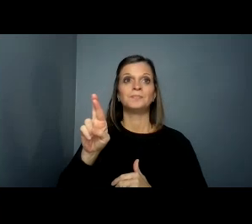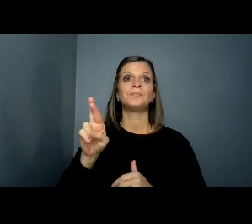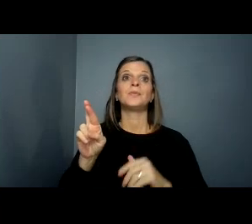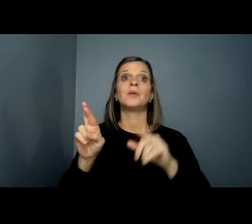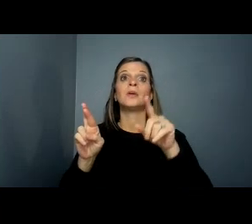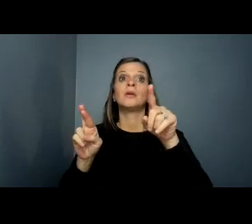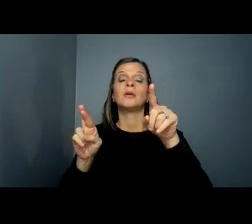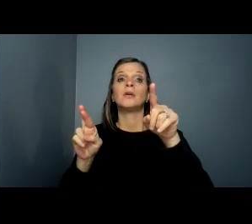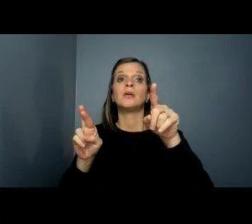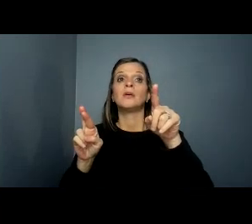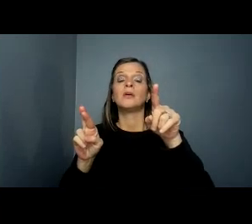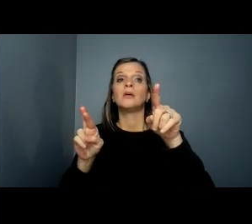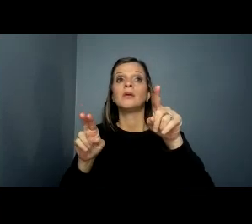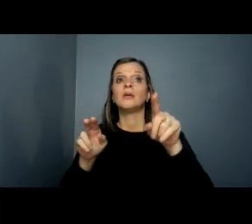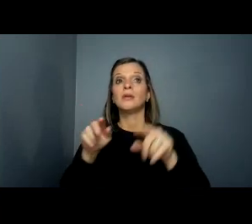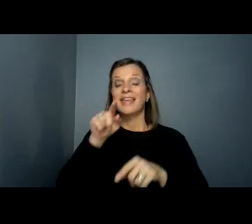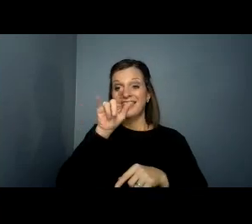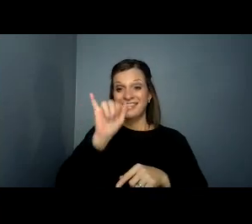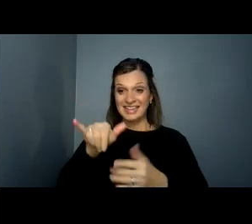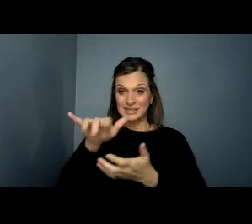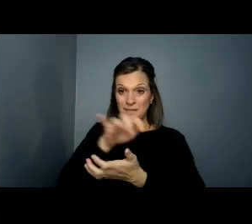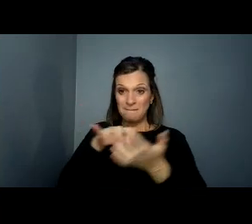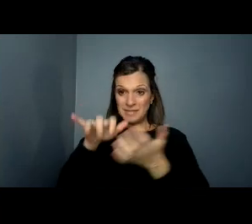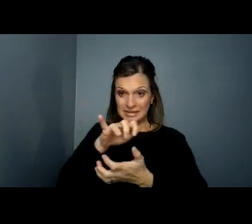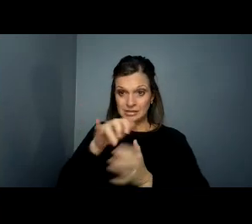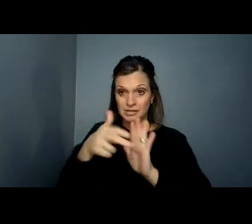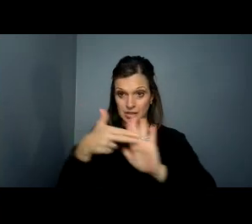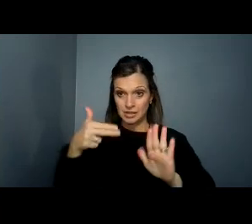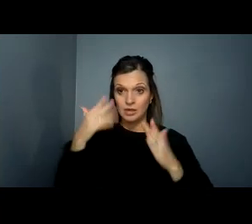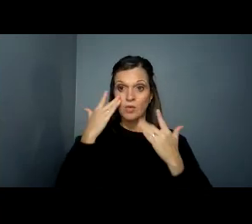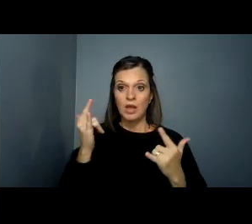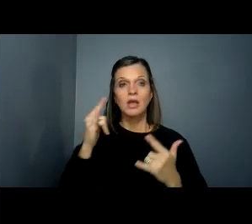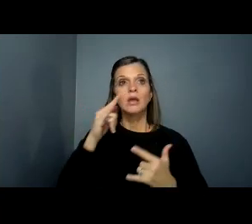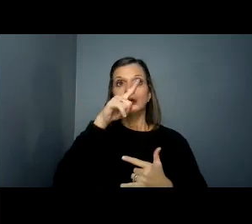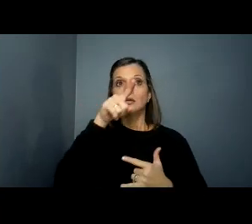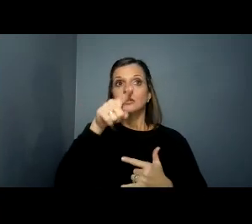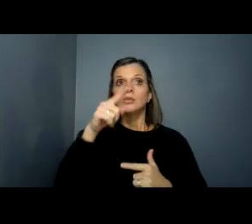This time this is mixed because these brackets that you see.